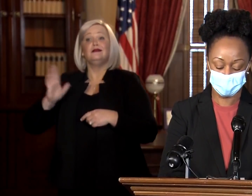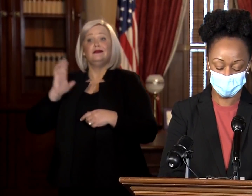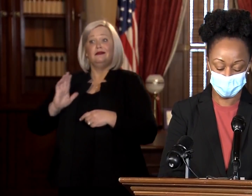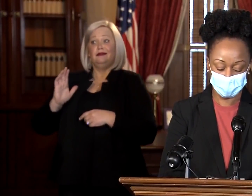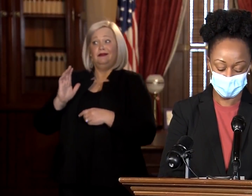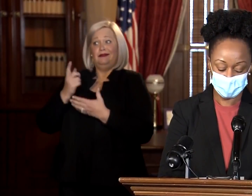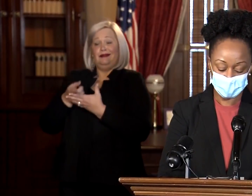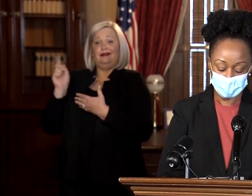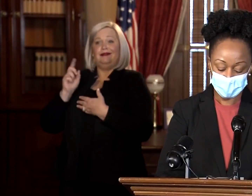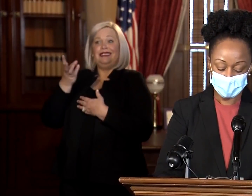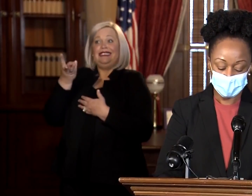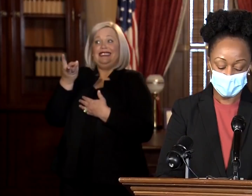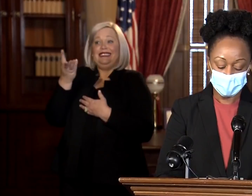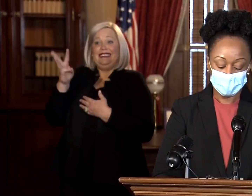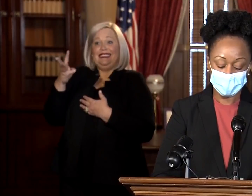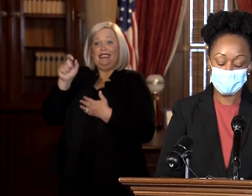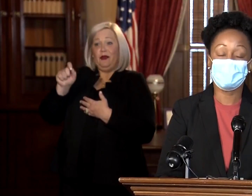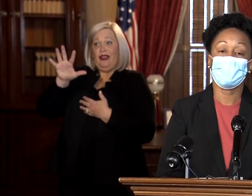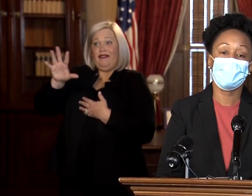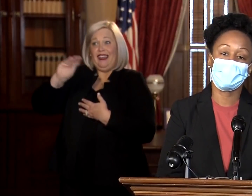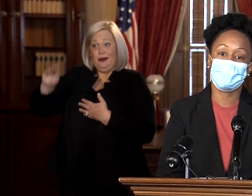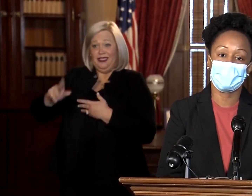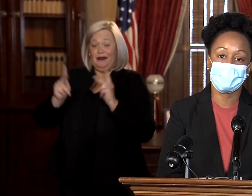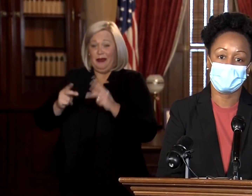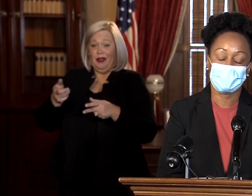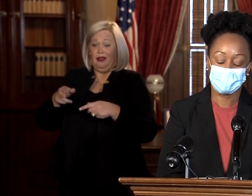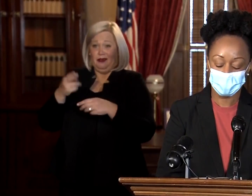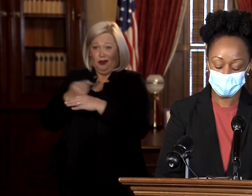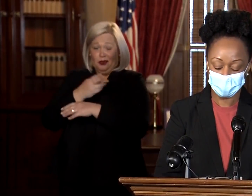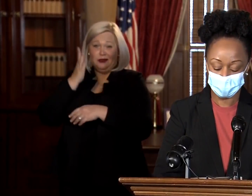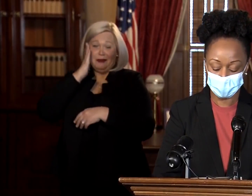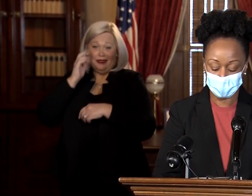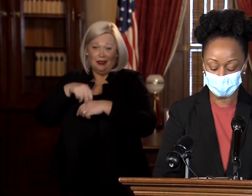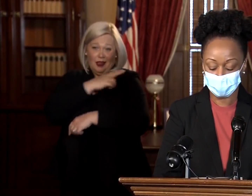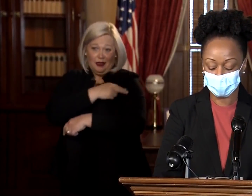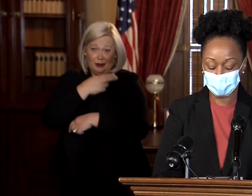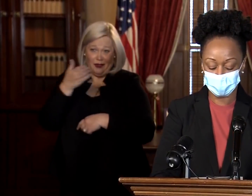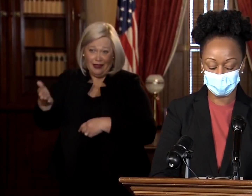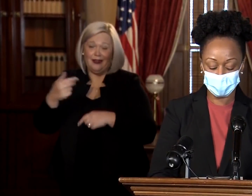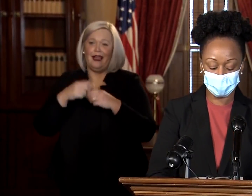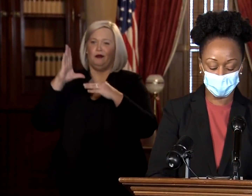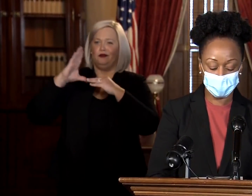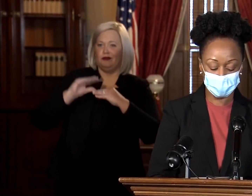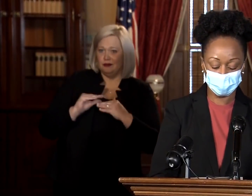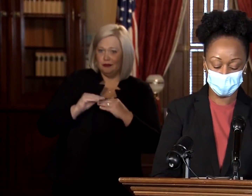people with Covid-19, and that is down from 16.5% the previous is down from 16.5% the previous week. week. The number of deaths that we are